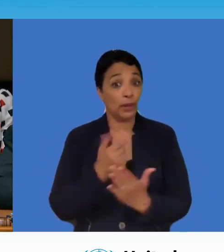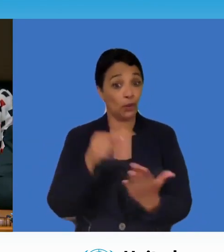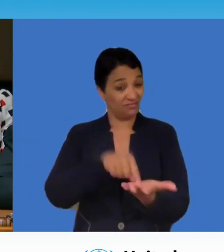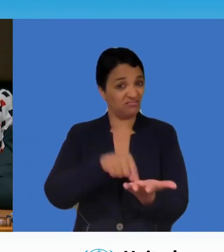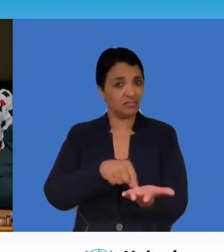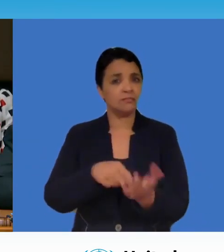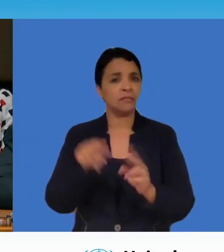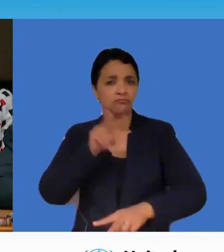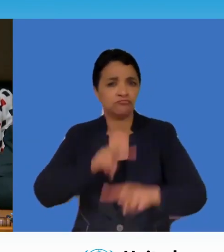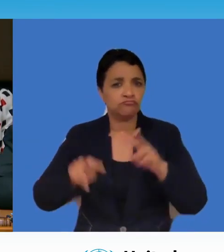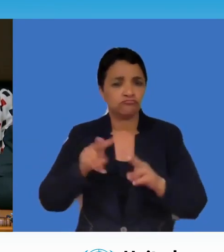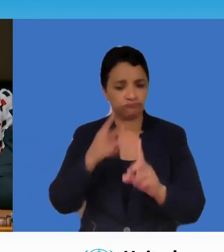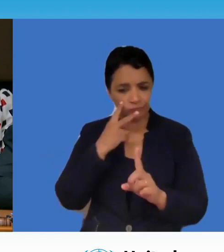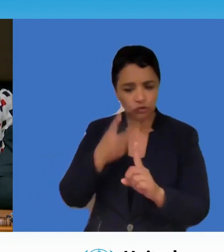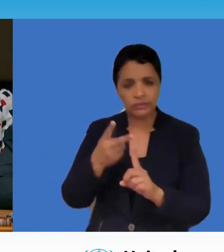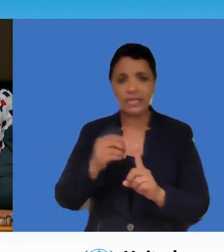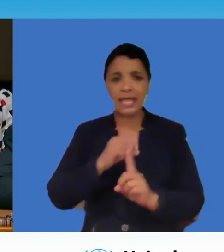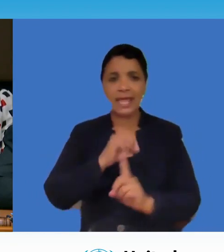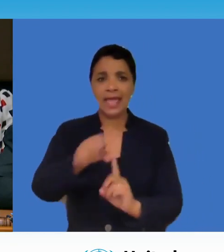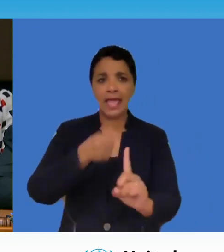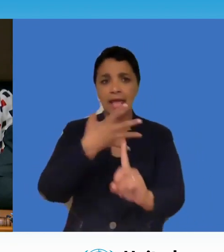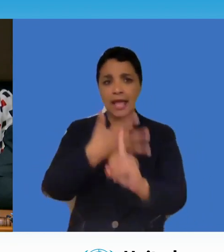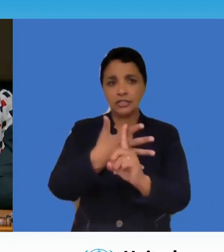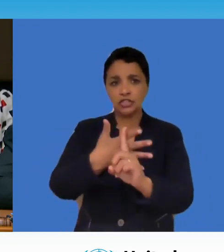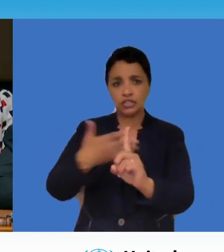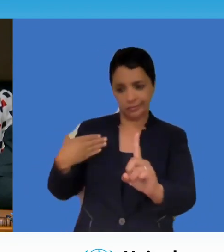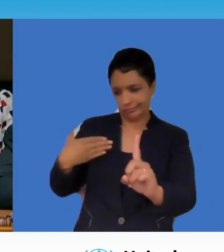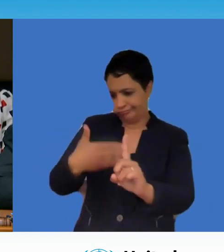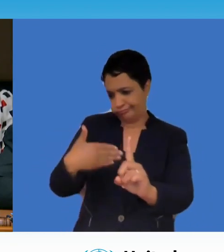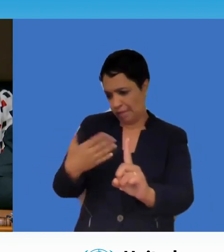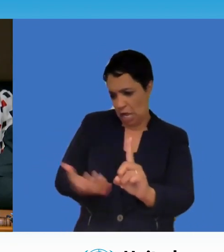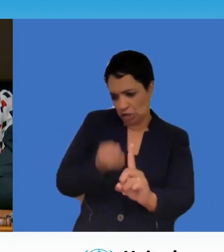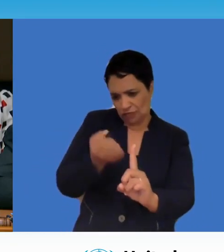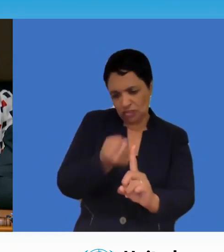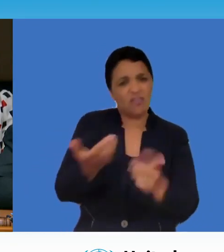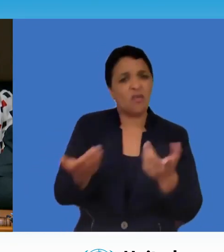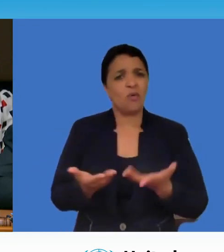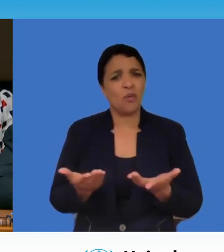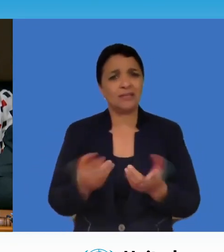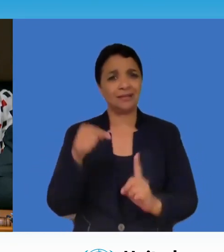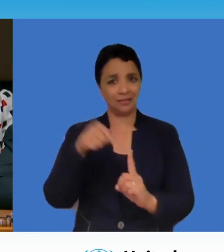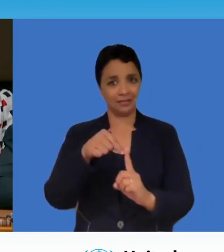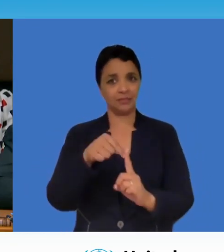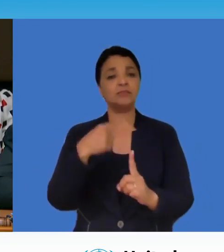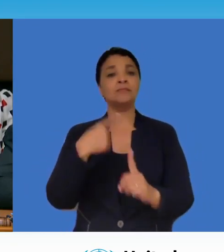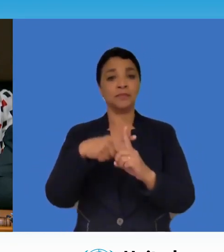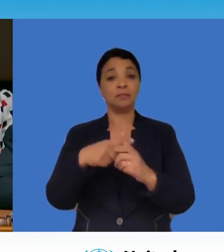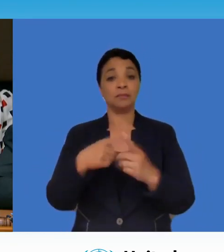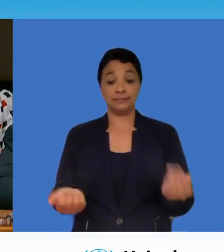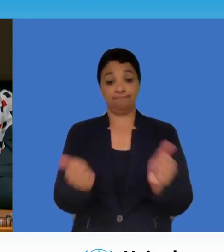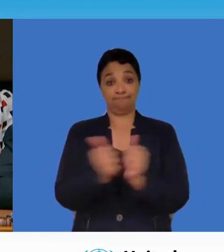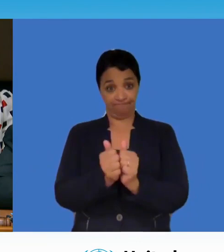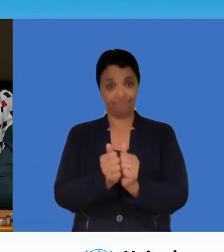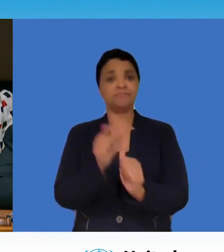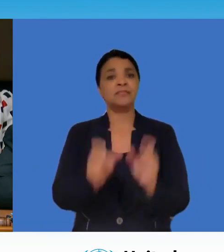report assesses the state of progress towards the SGS that is being made by for and with